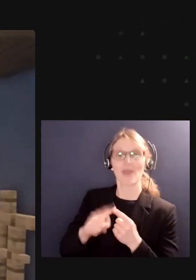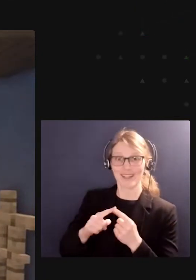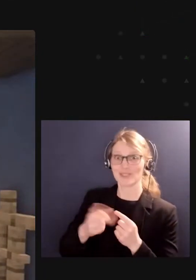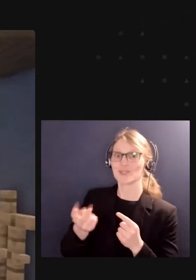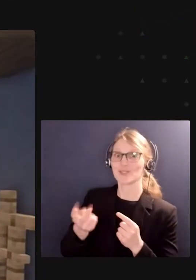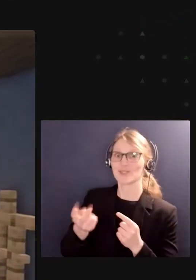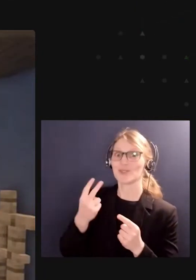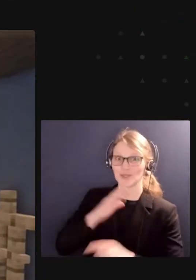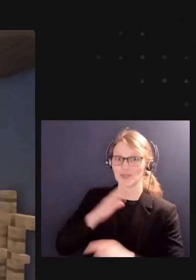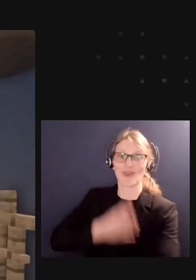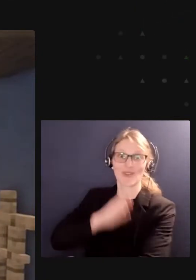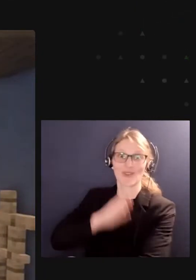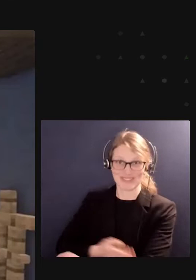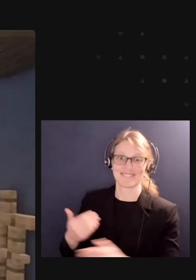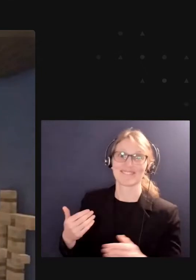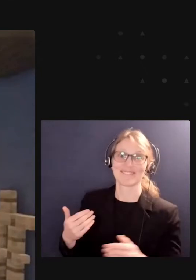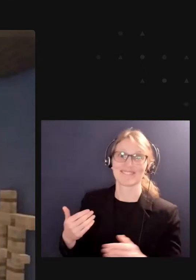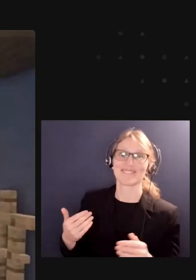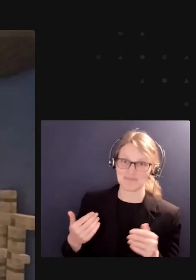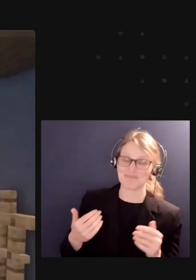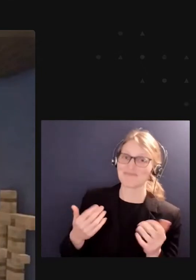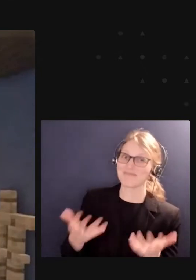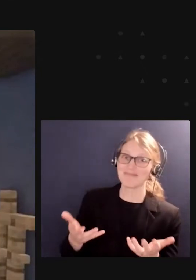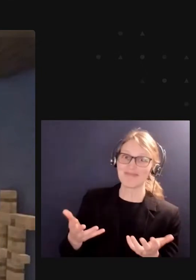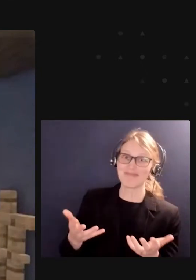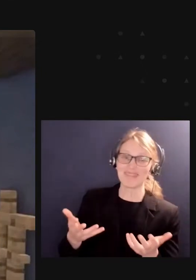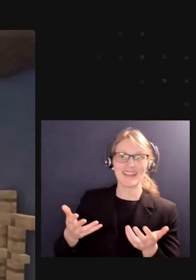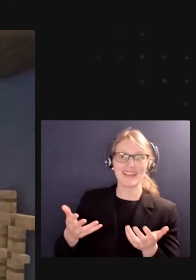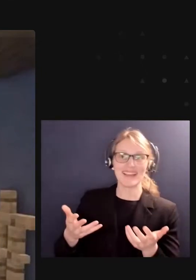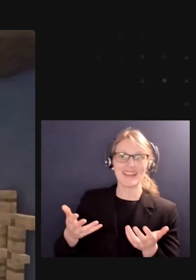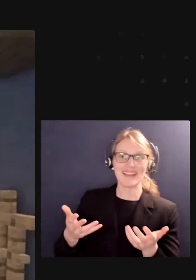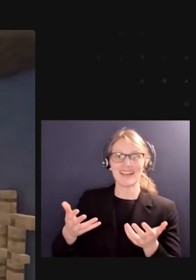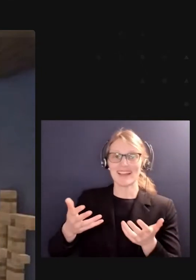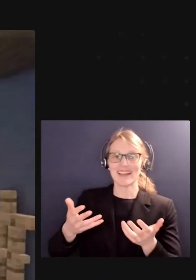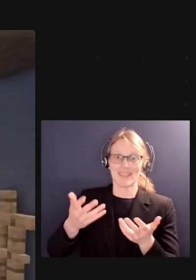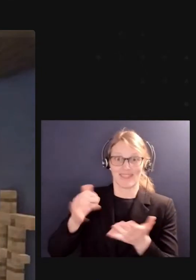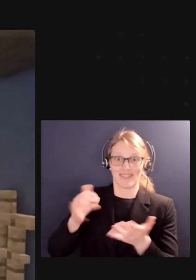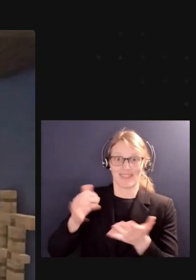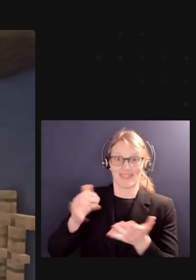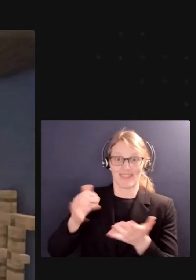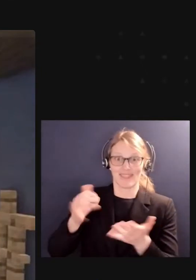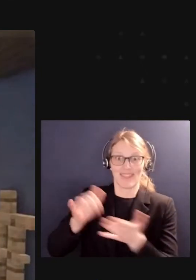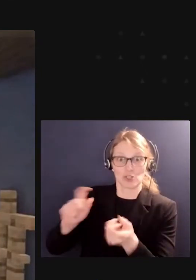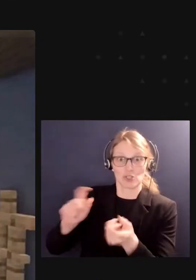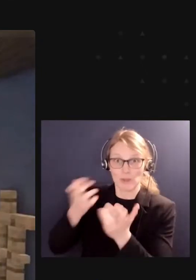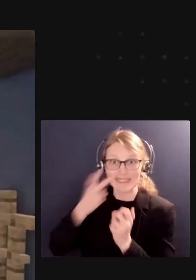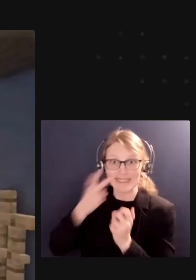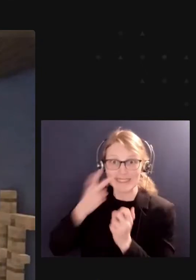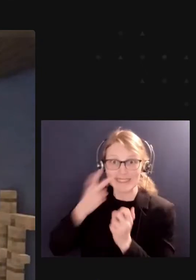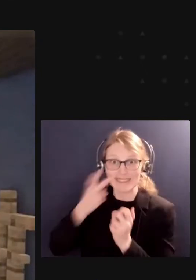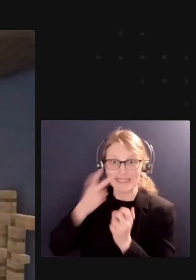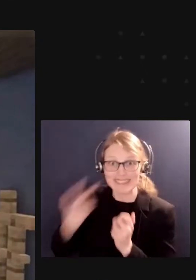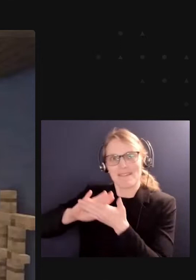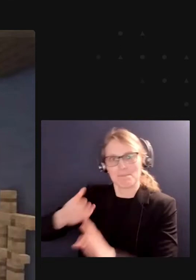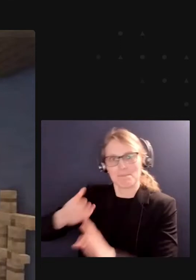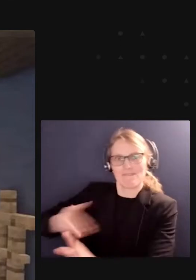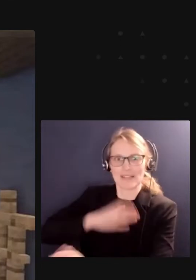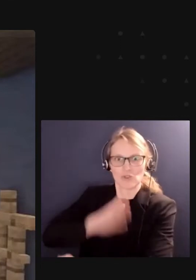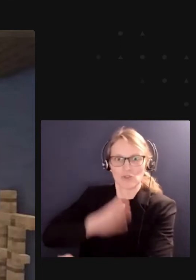about the kind of change that I want to see the industry before they join the workforce. I want them to grow up believing that they can be anything that they want to be